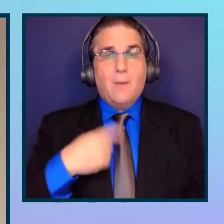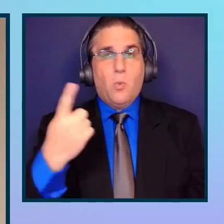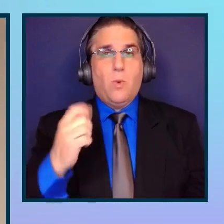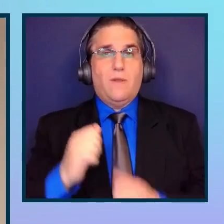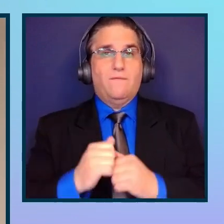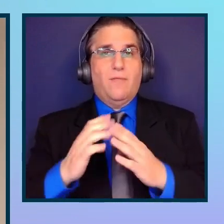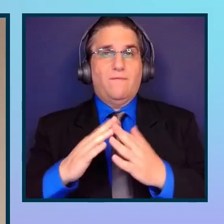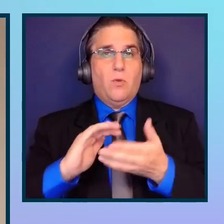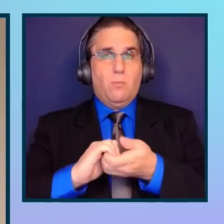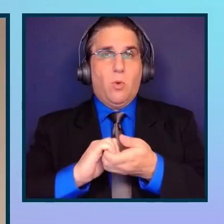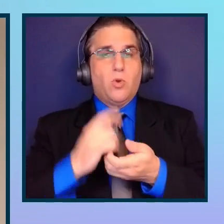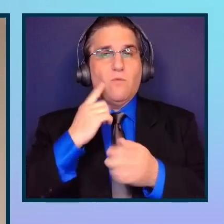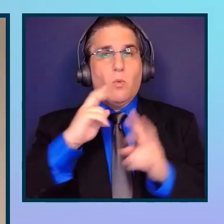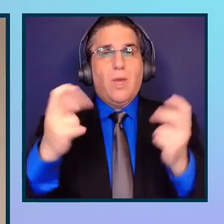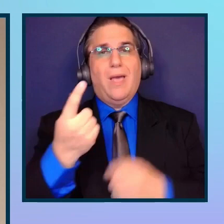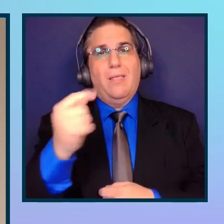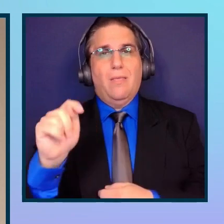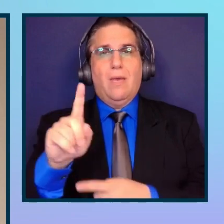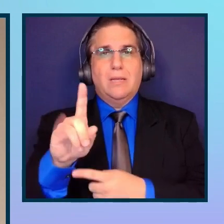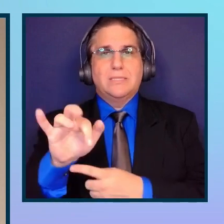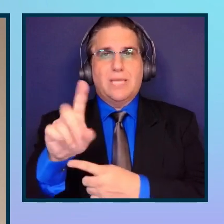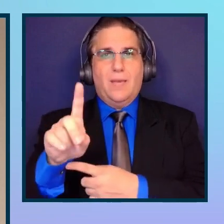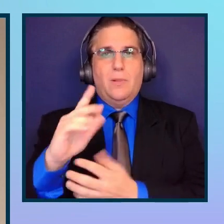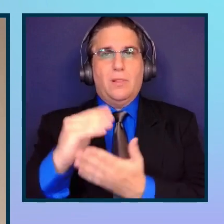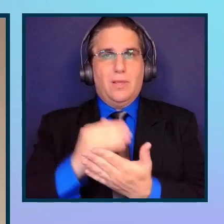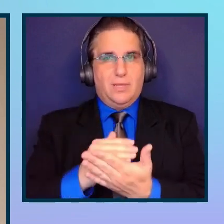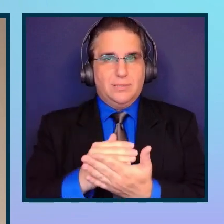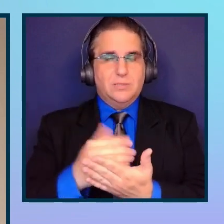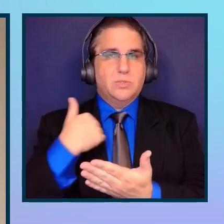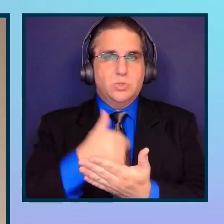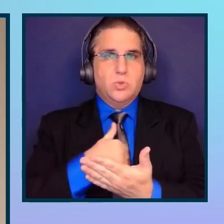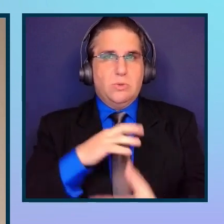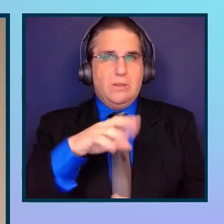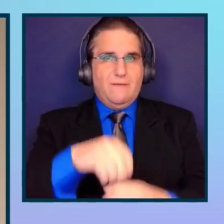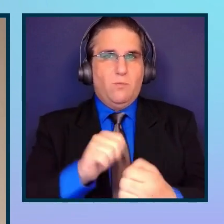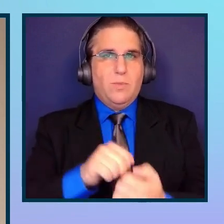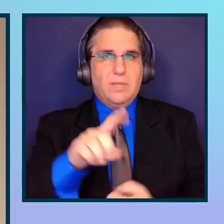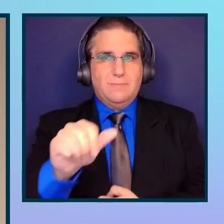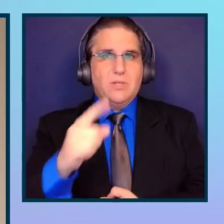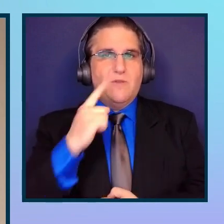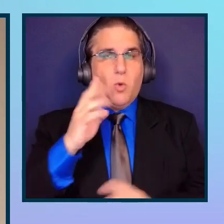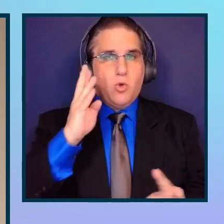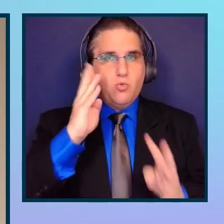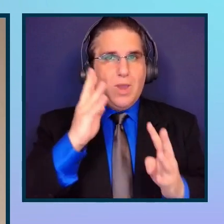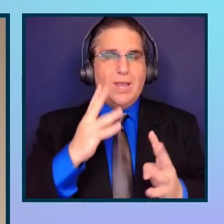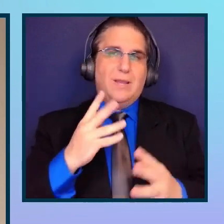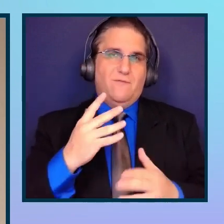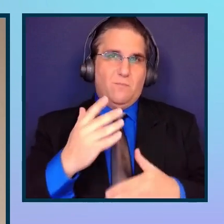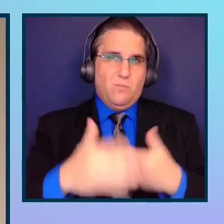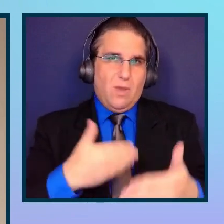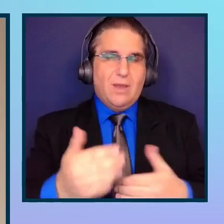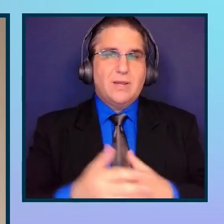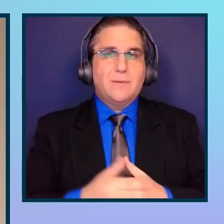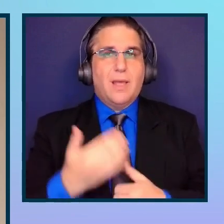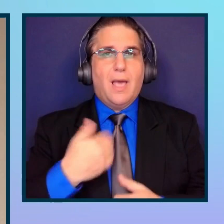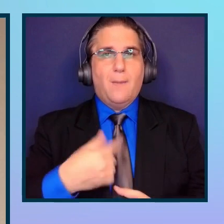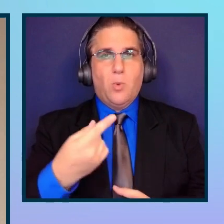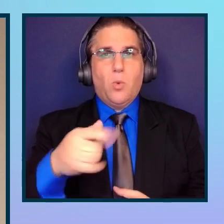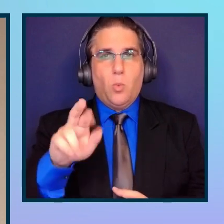where we engage in disability is a creative practice. I am a queer white person, I'm wearing a green hat,